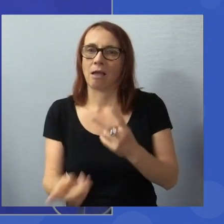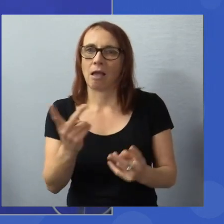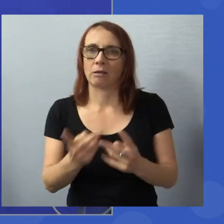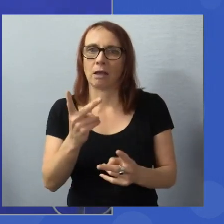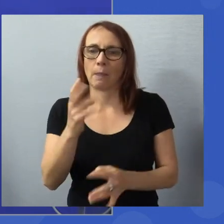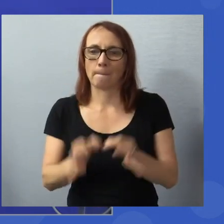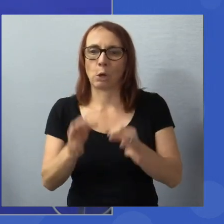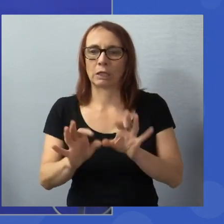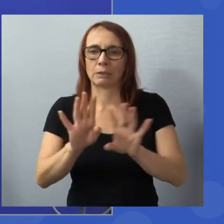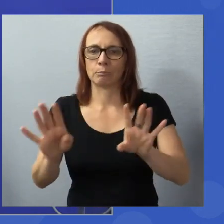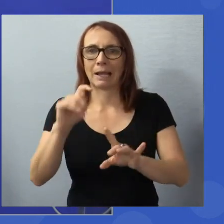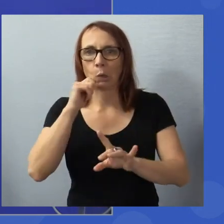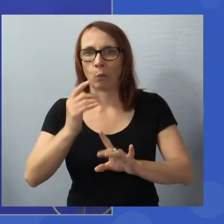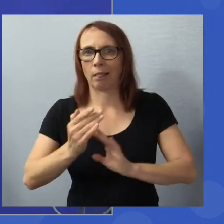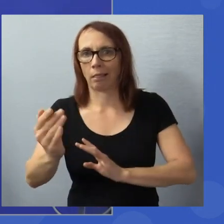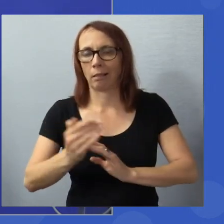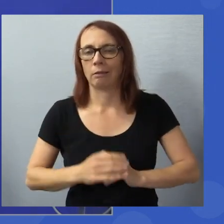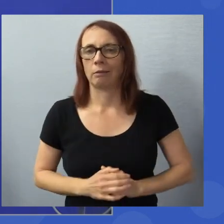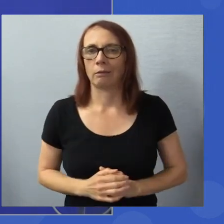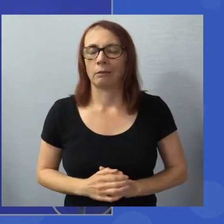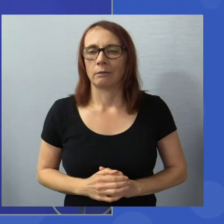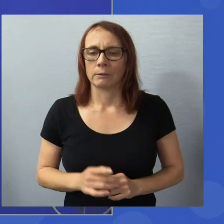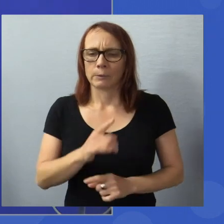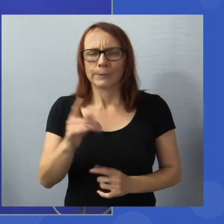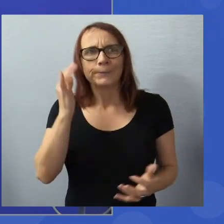in the process so we spent a lot of time thinking about constitutional options